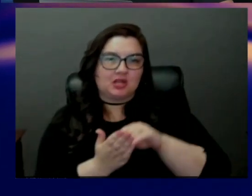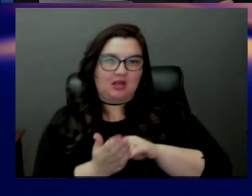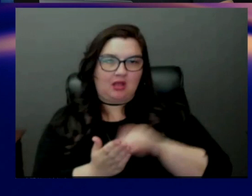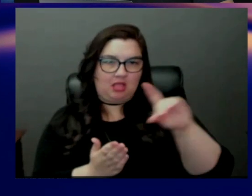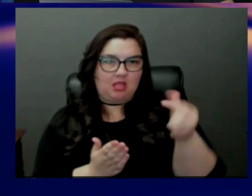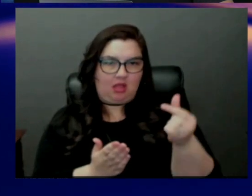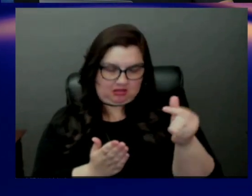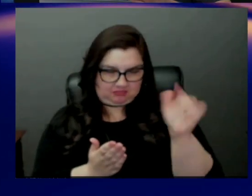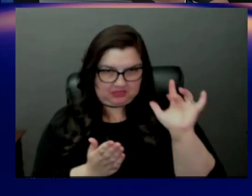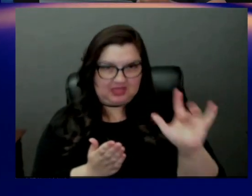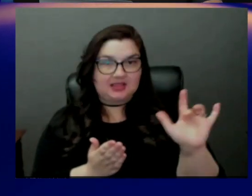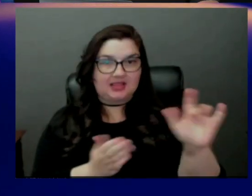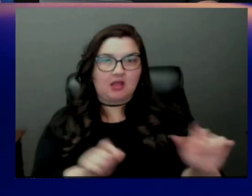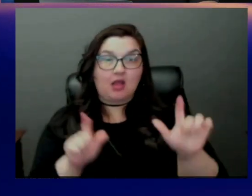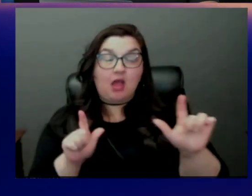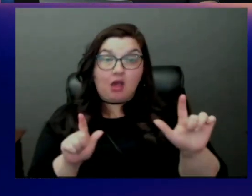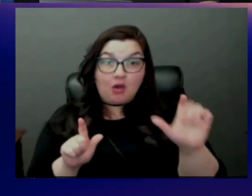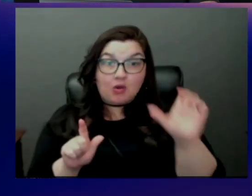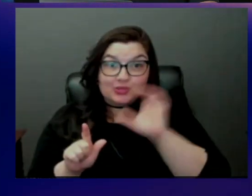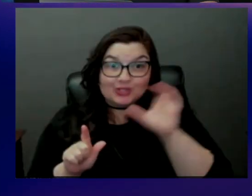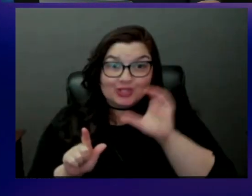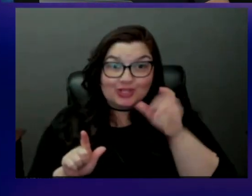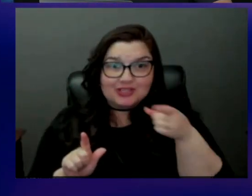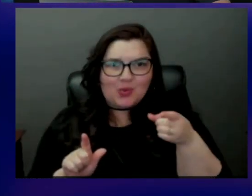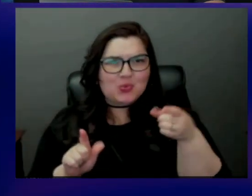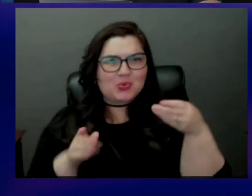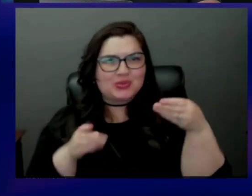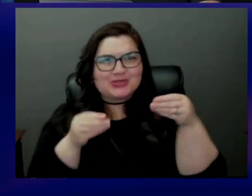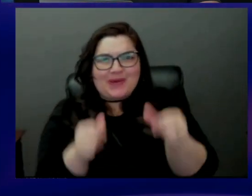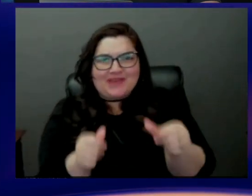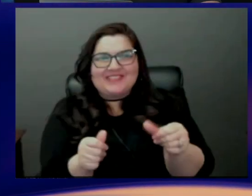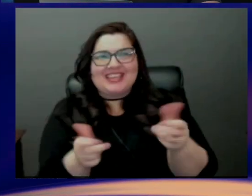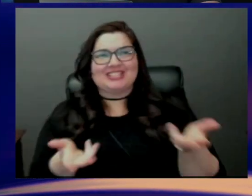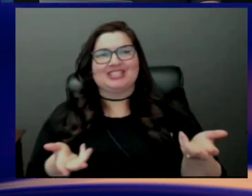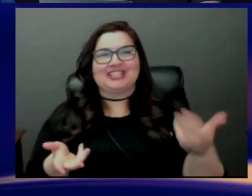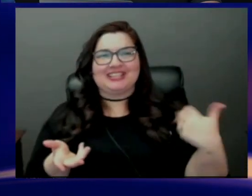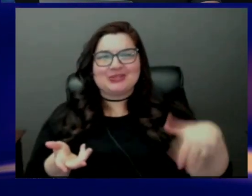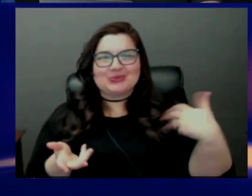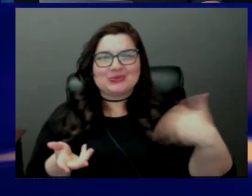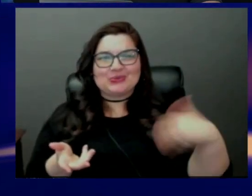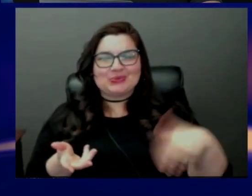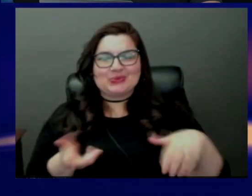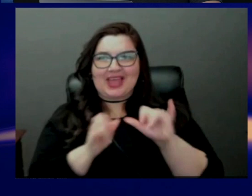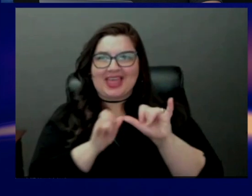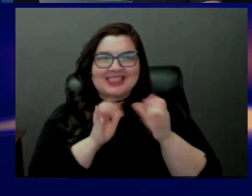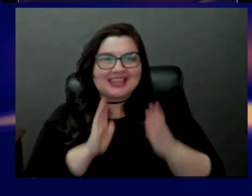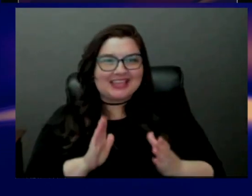OpenSearch, it's so efficient that even the engineers and the PMs are making sure